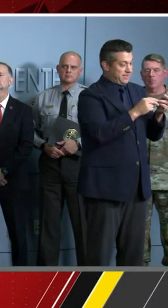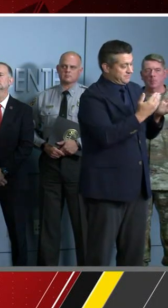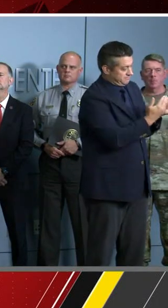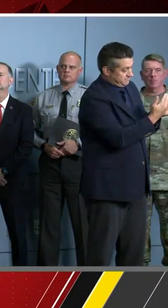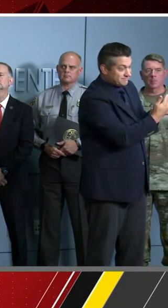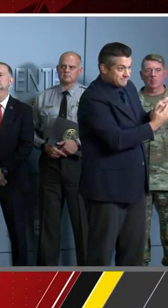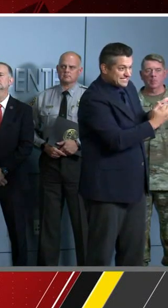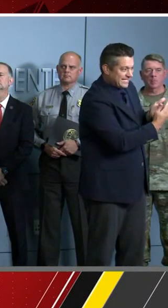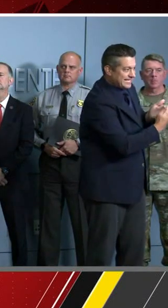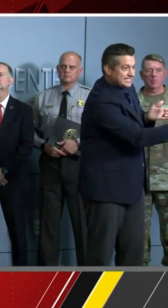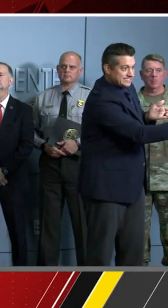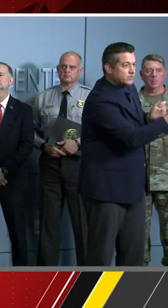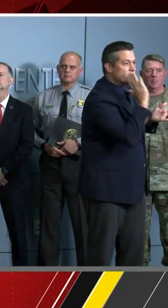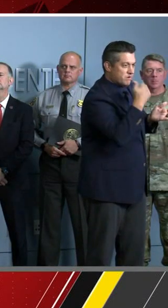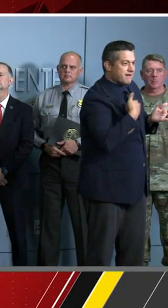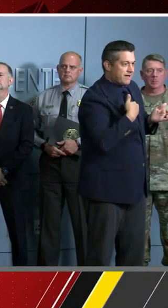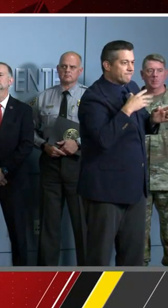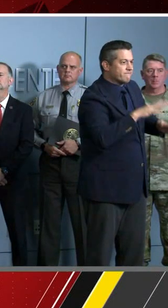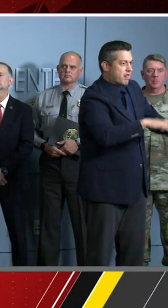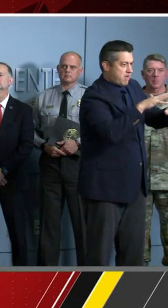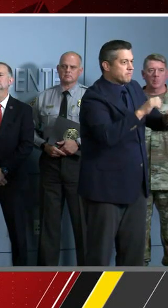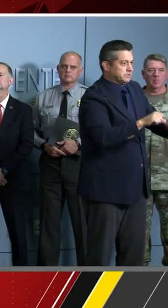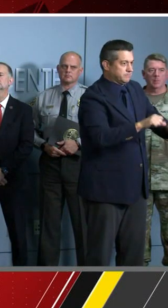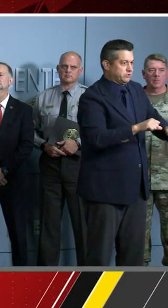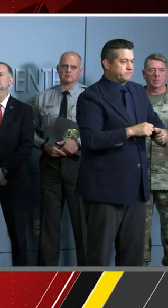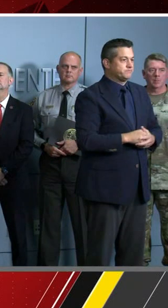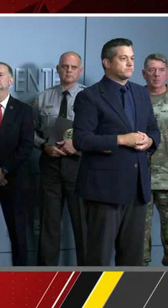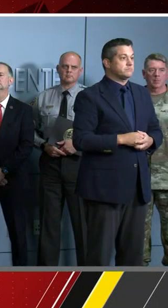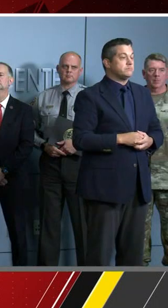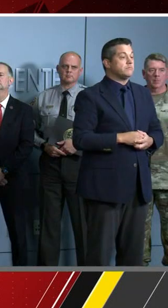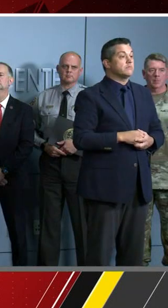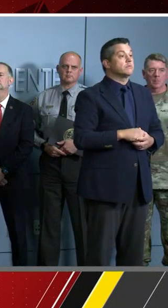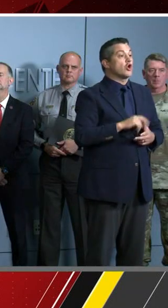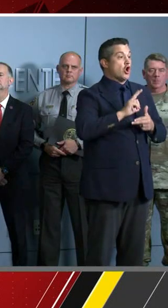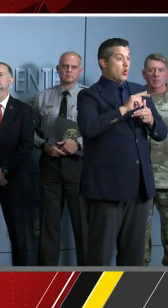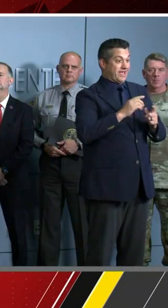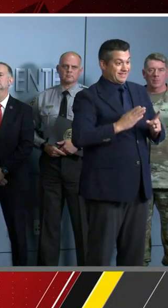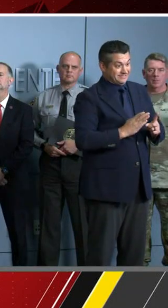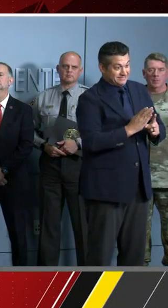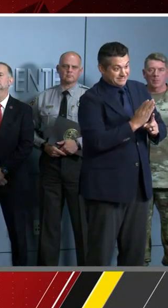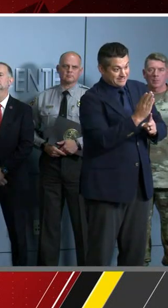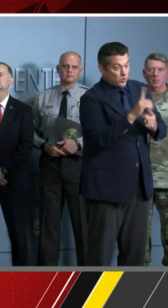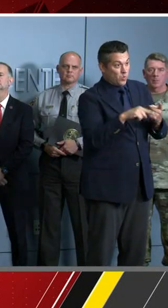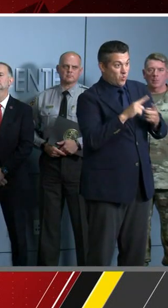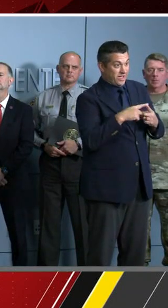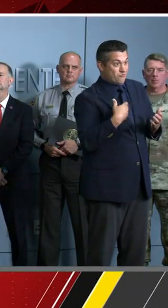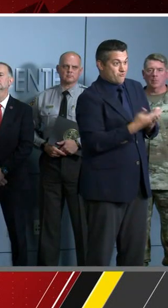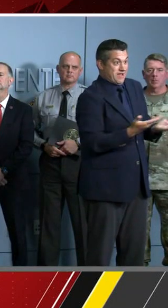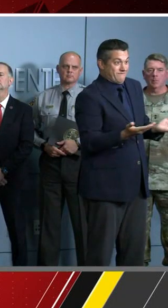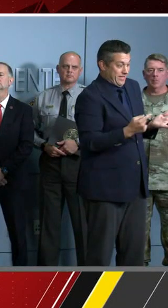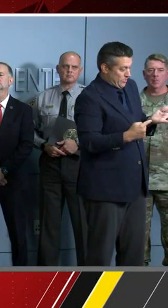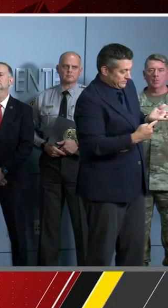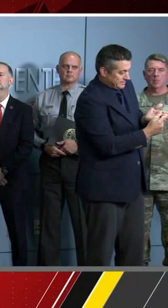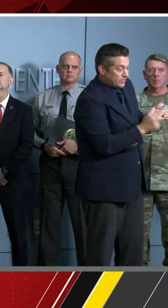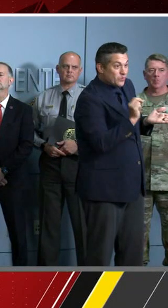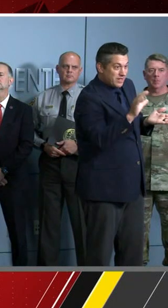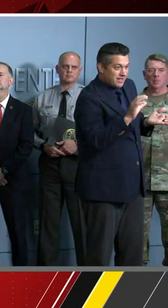us, this storm will likely be near tropical storm strength